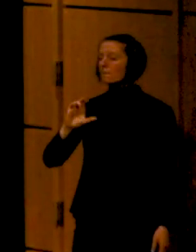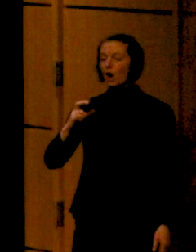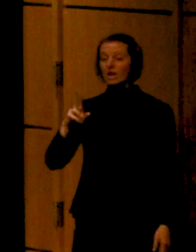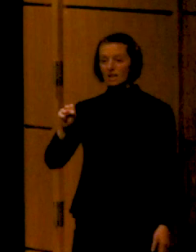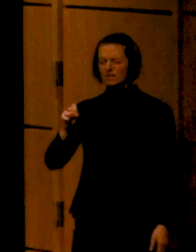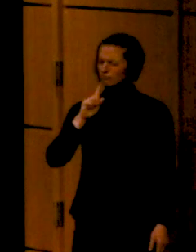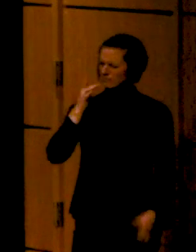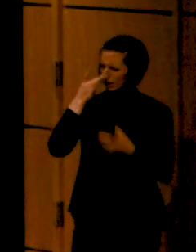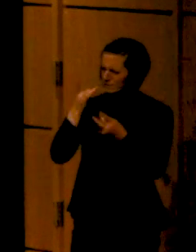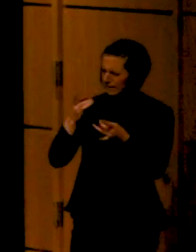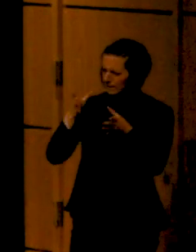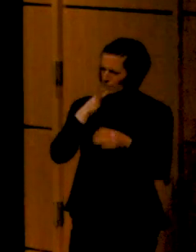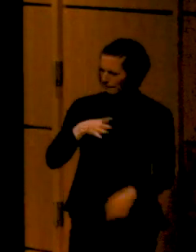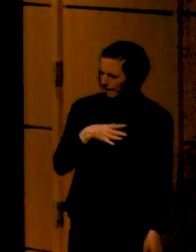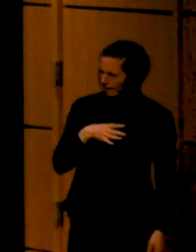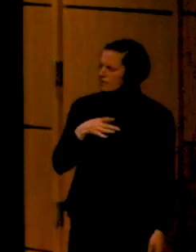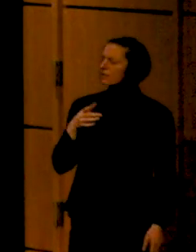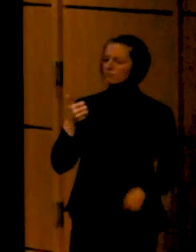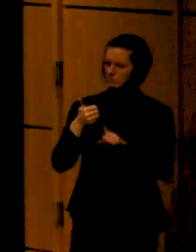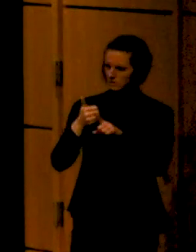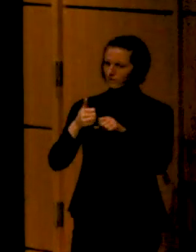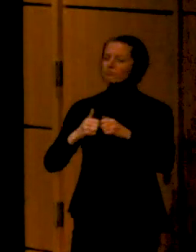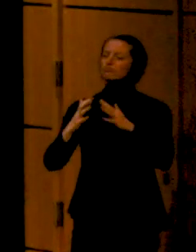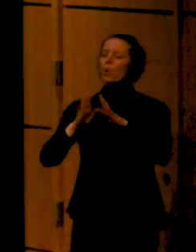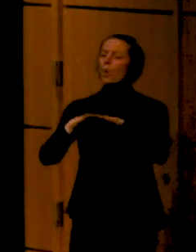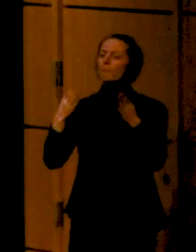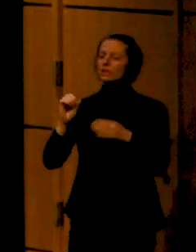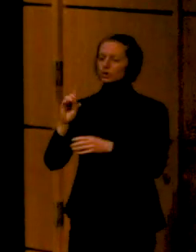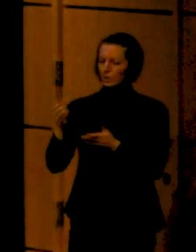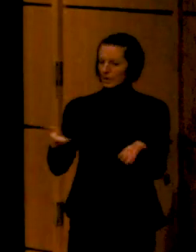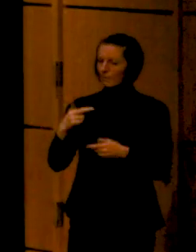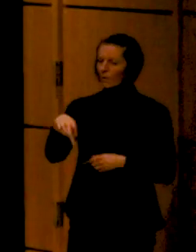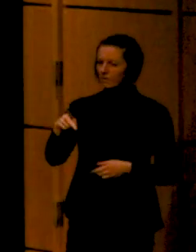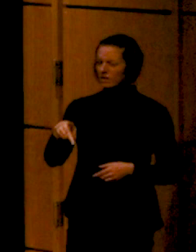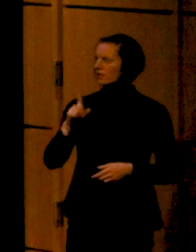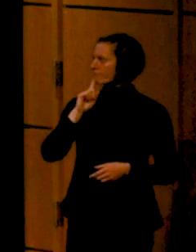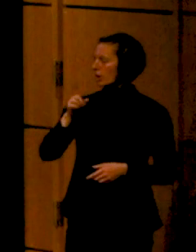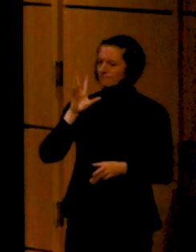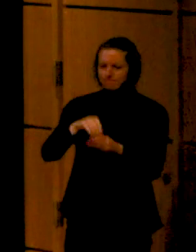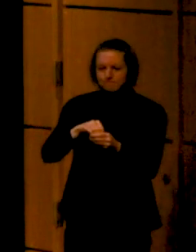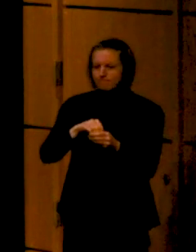She established a studio here in Portland and was very active and prolific for many